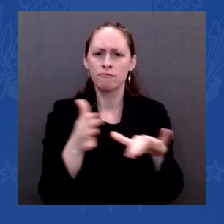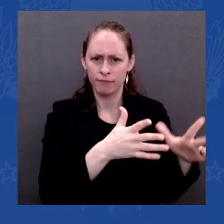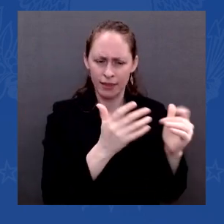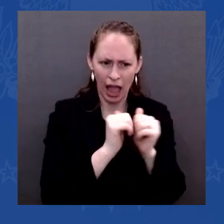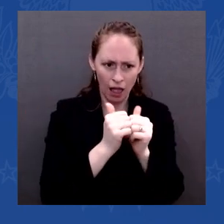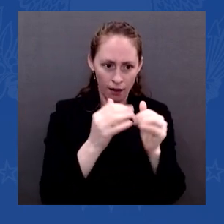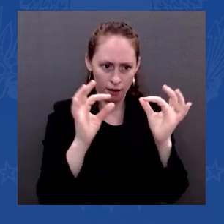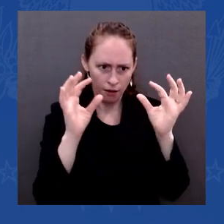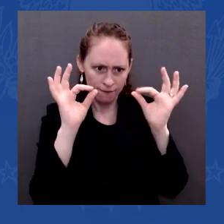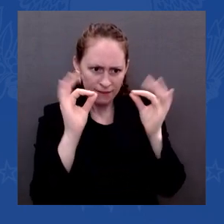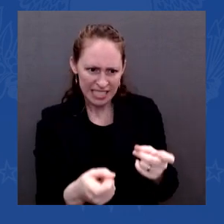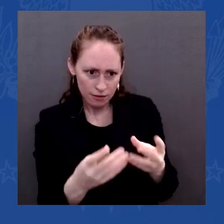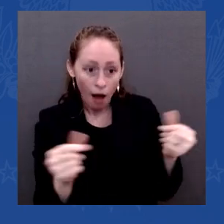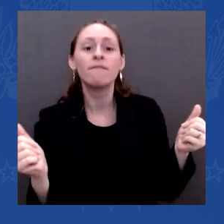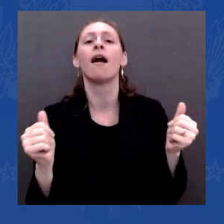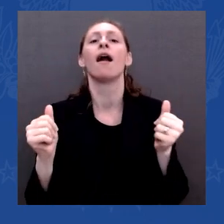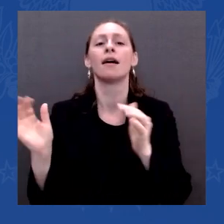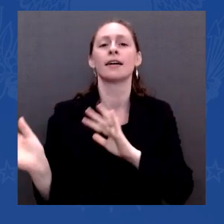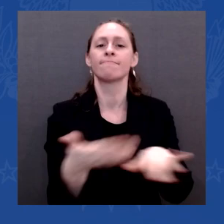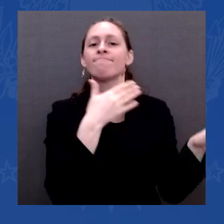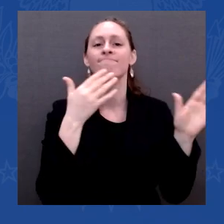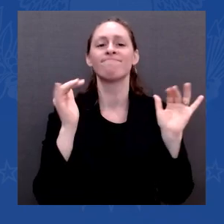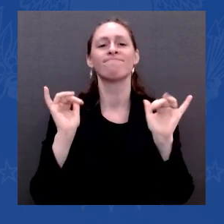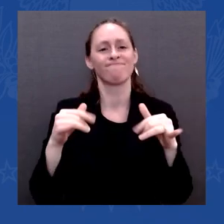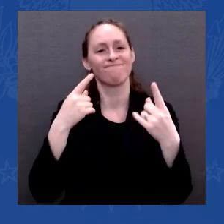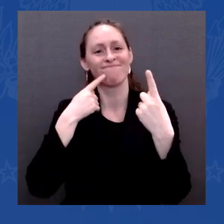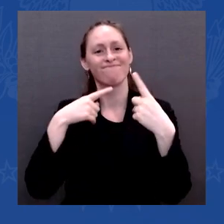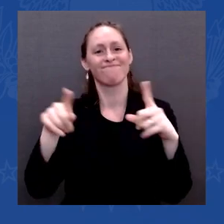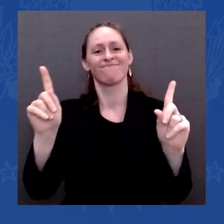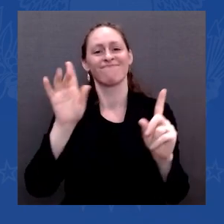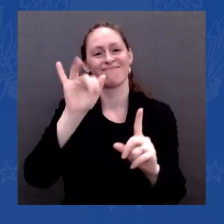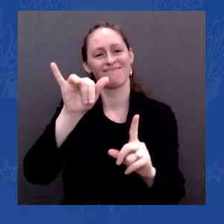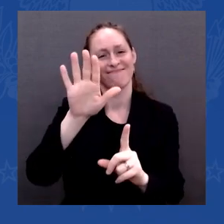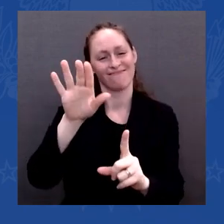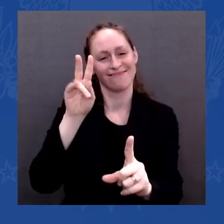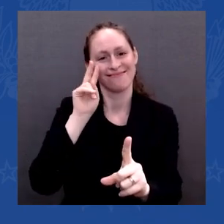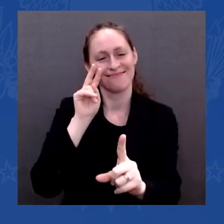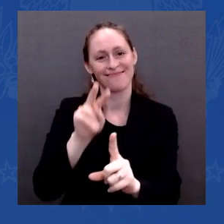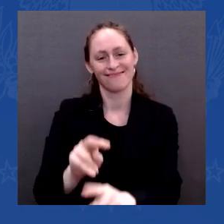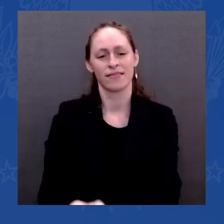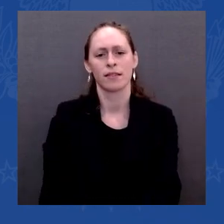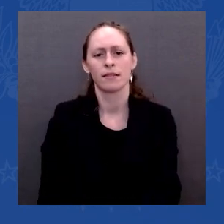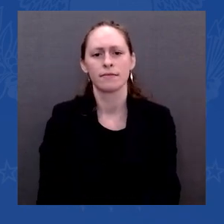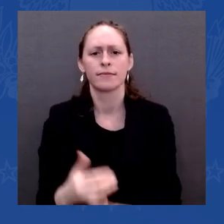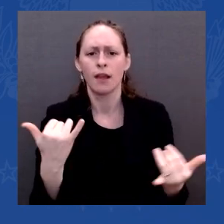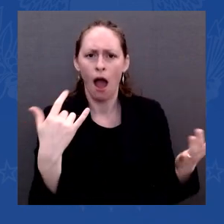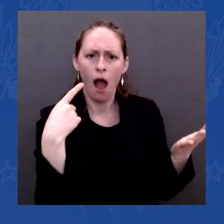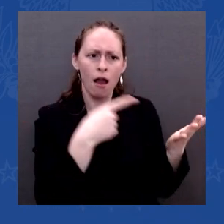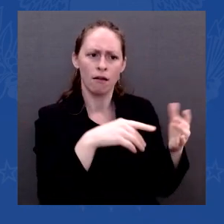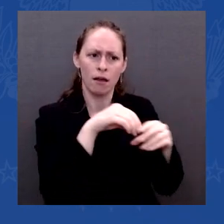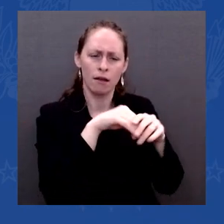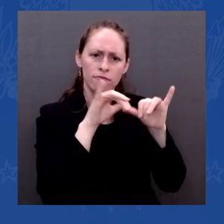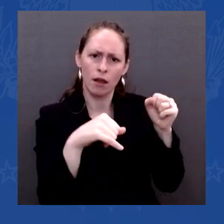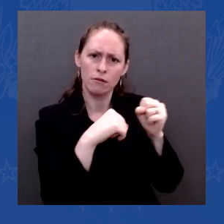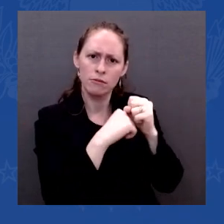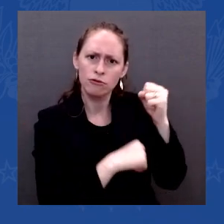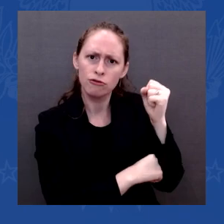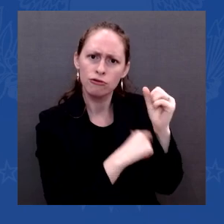of what we can achieve when we tackle problems the way mayors do. Everybody in America -- everybody in America